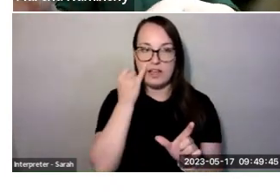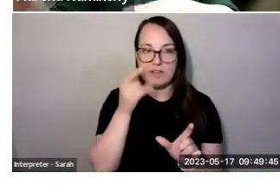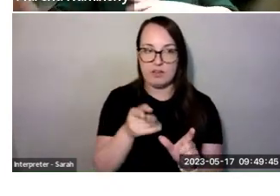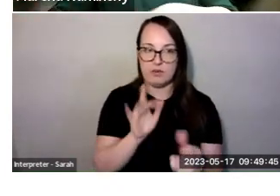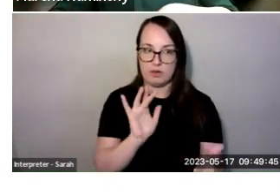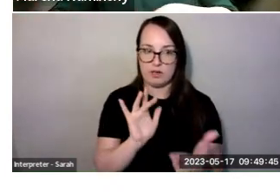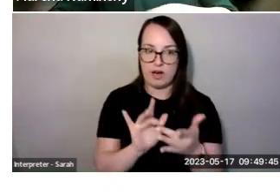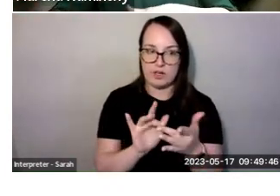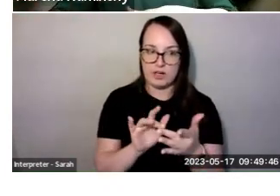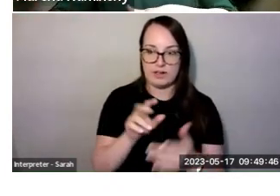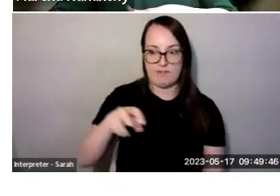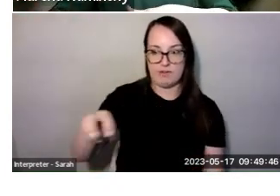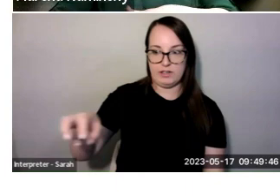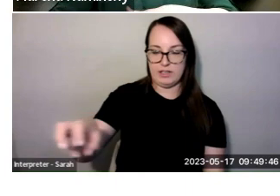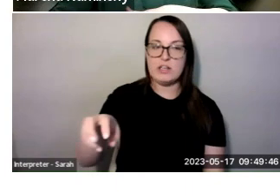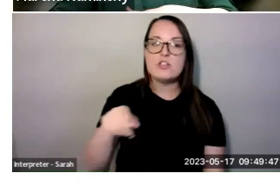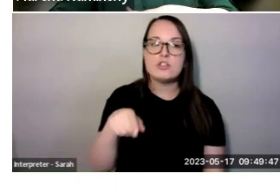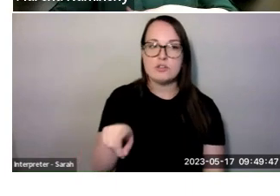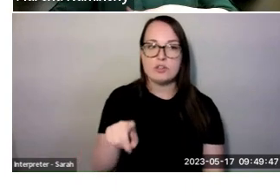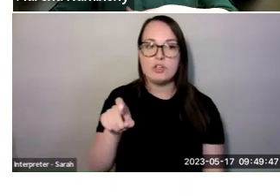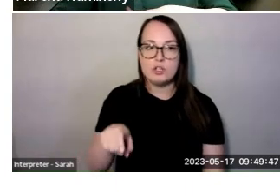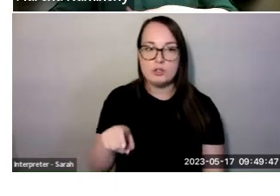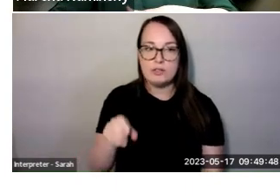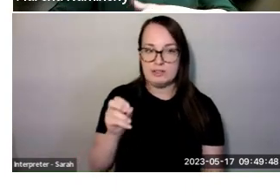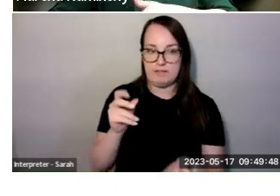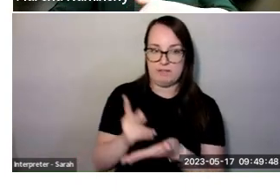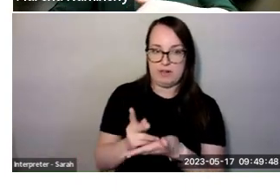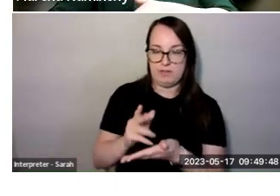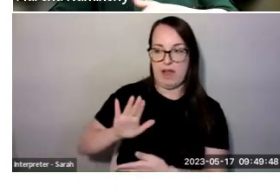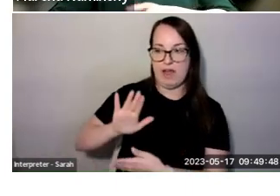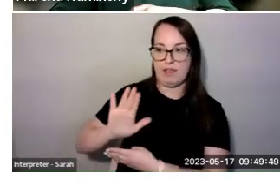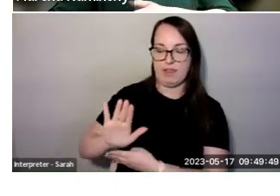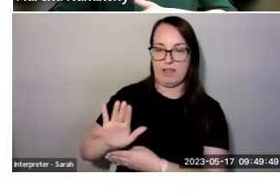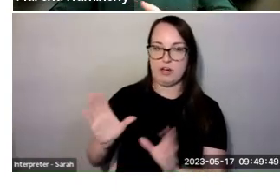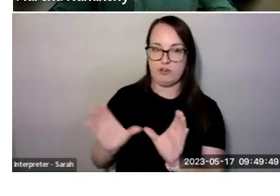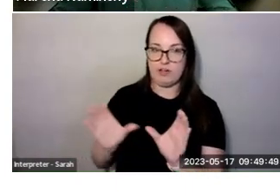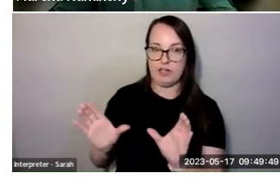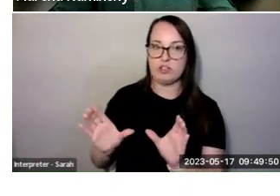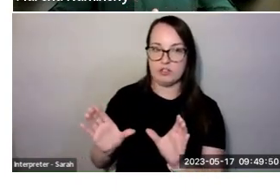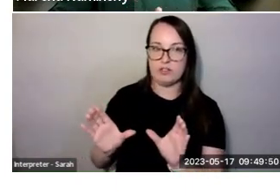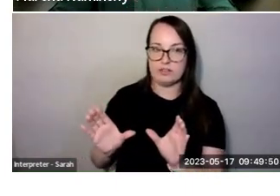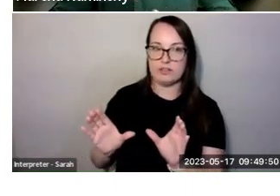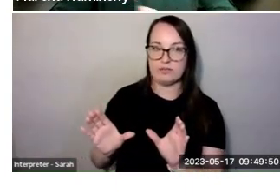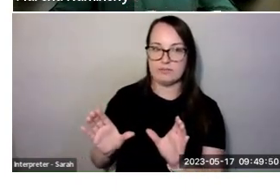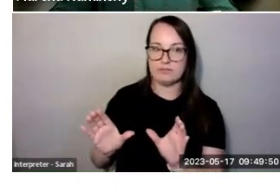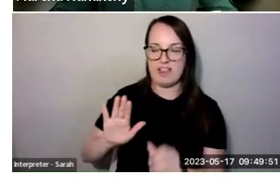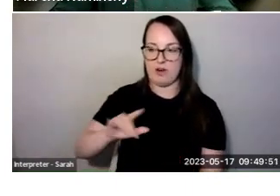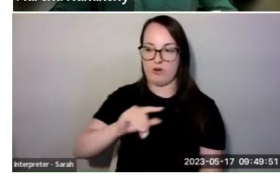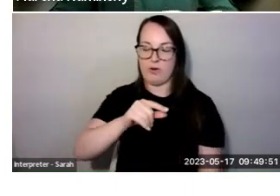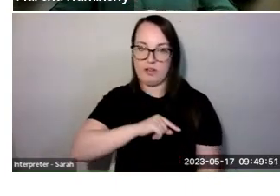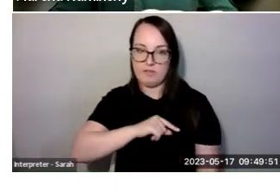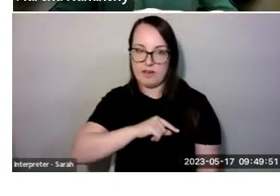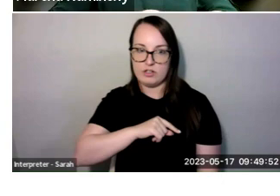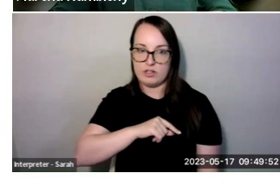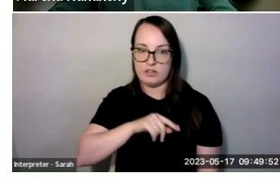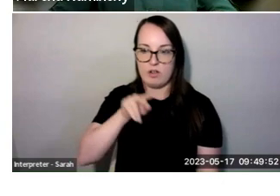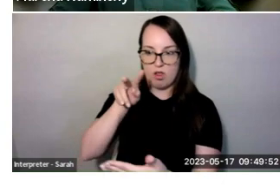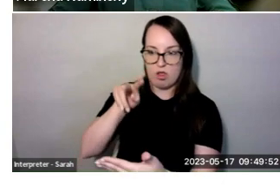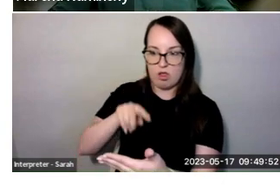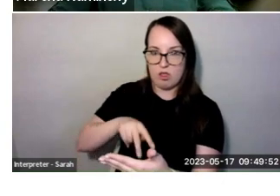licensed and certified. If you are contacting a freelance